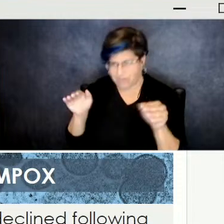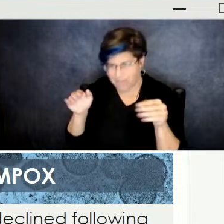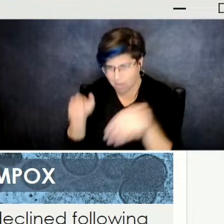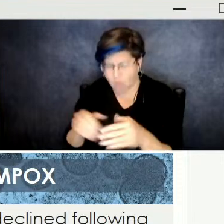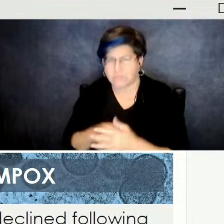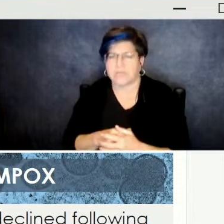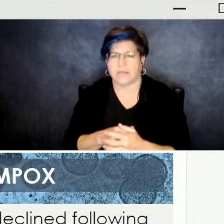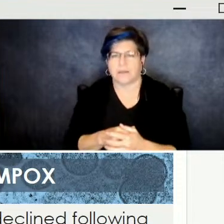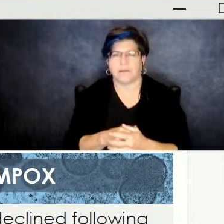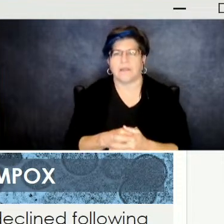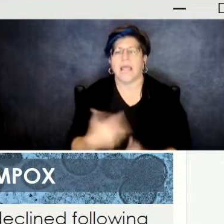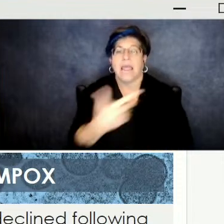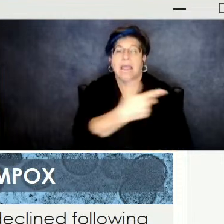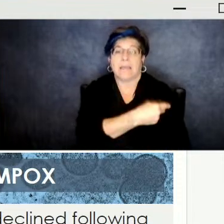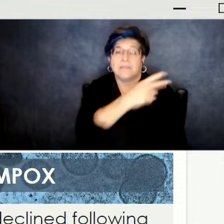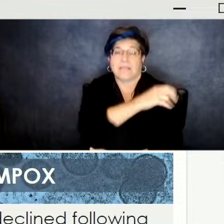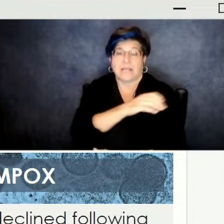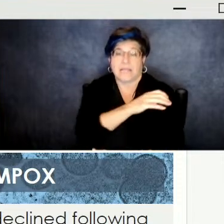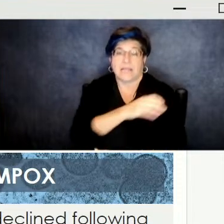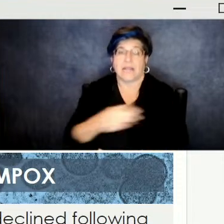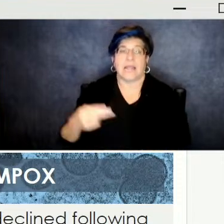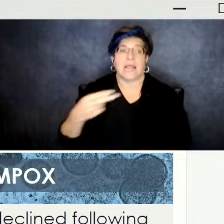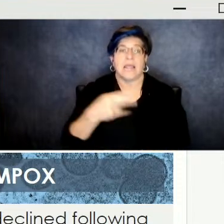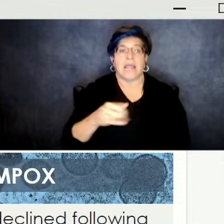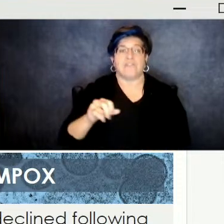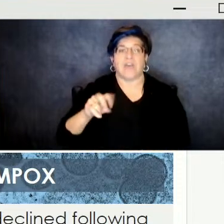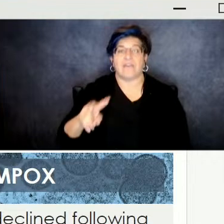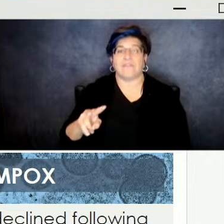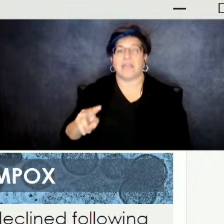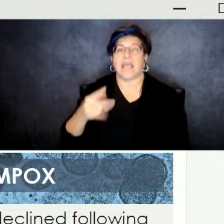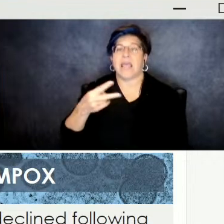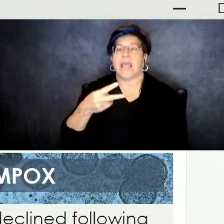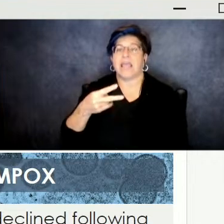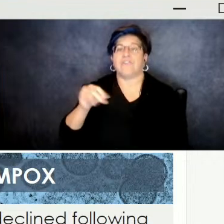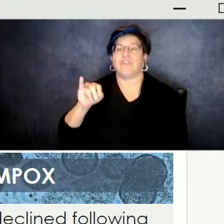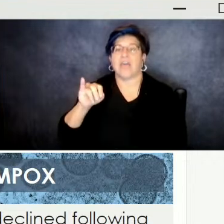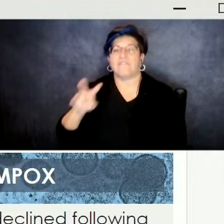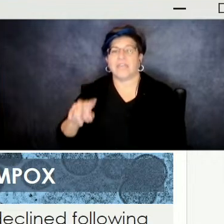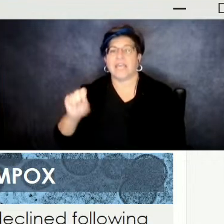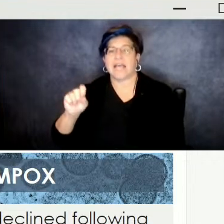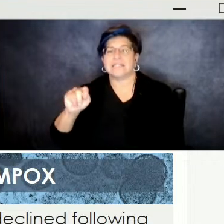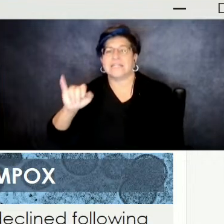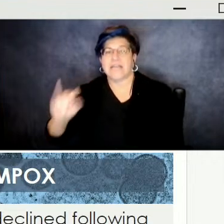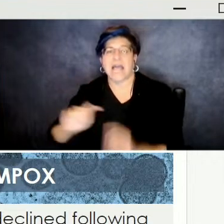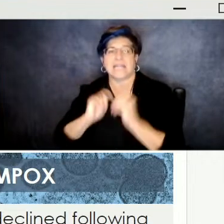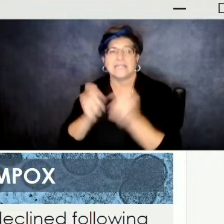UPTICK TOWARDS THE END OF LAST YEAR. SO WE ARE WATCHING THAT VERY CLOSELY.